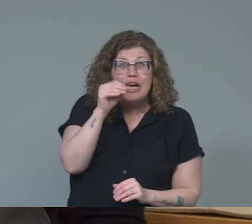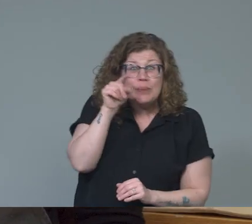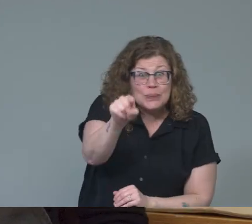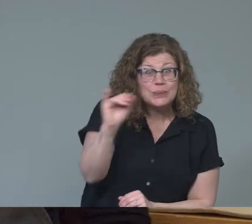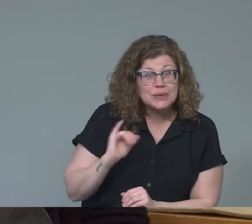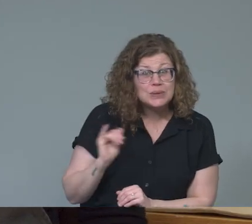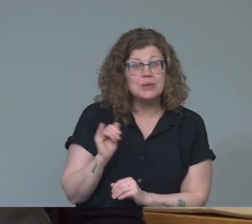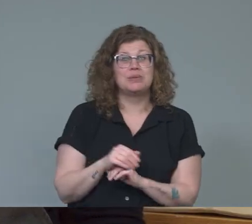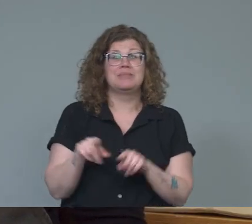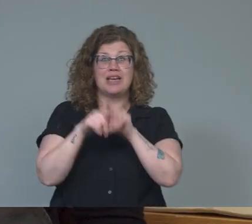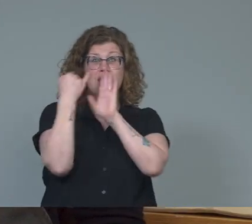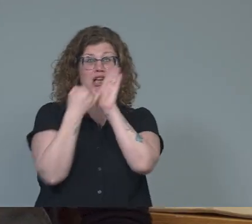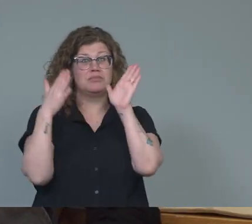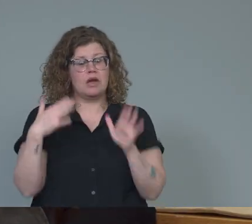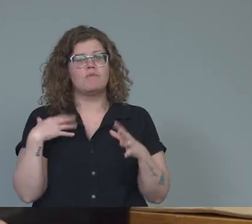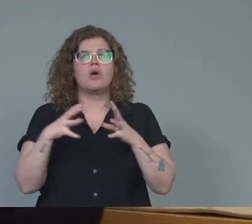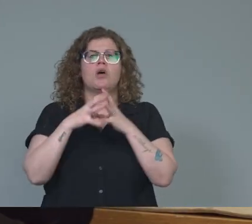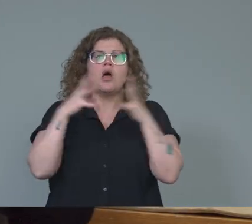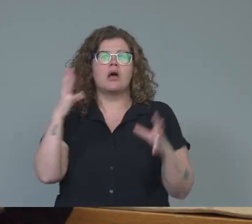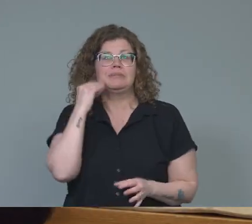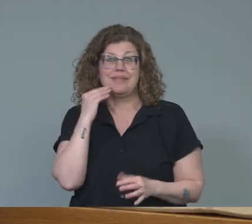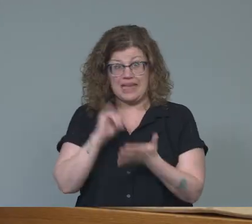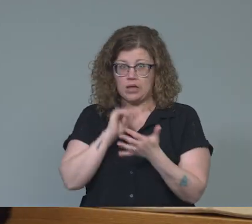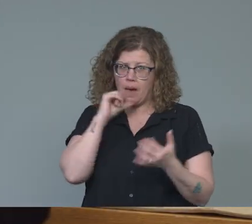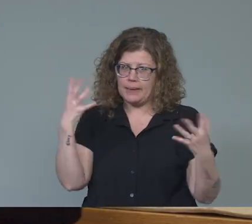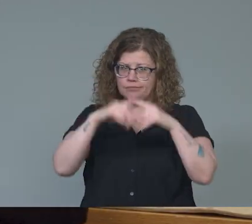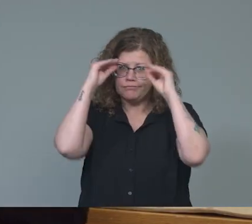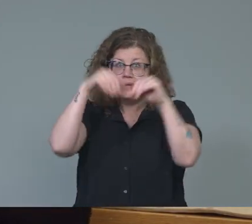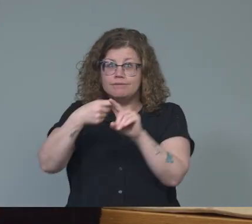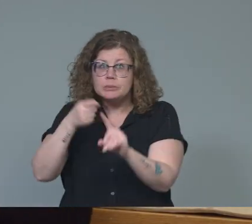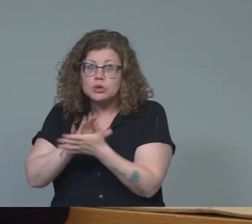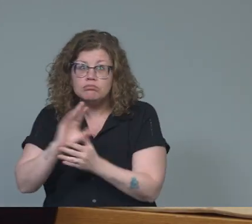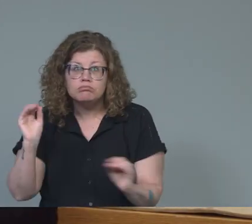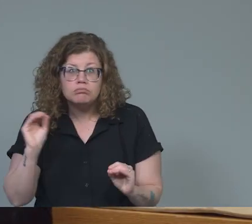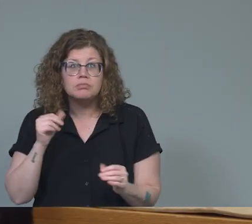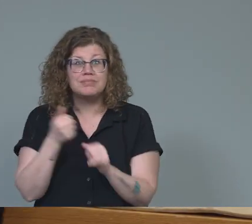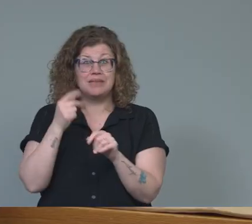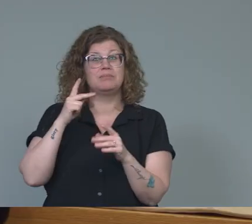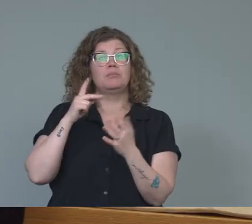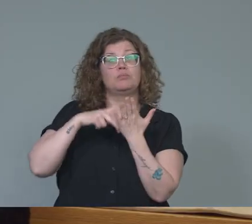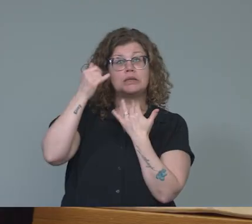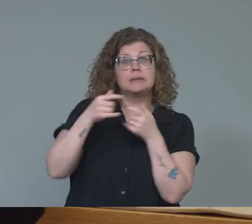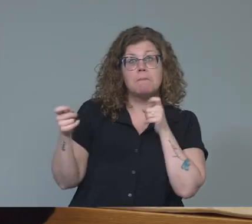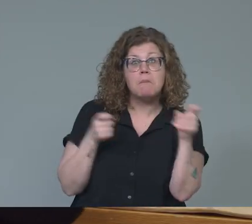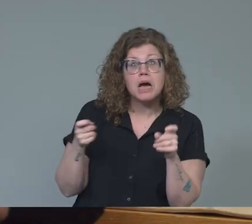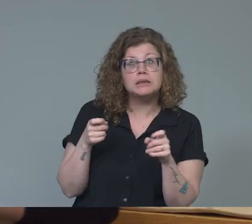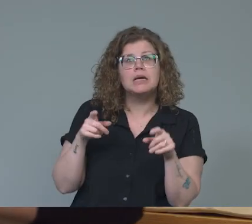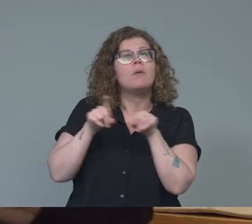translating, you know, They, they're the go-between the design team and stakeholders and all those people